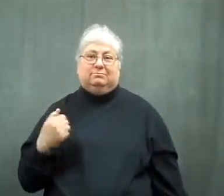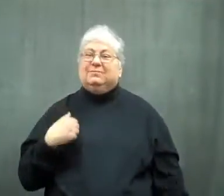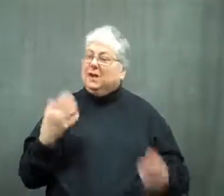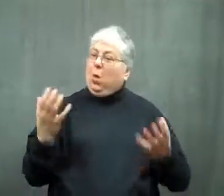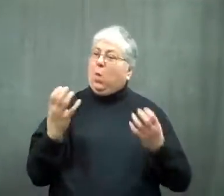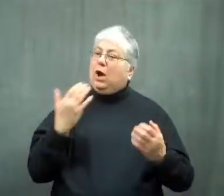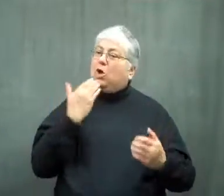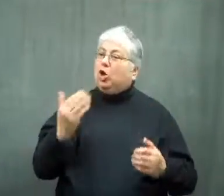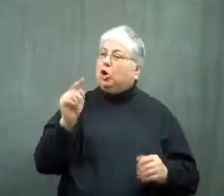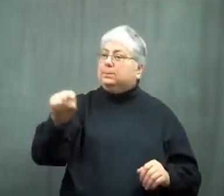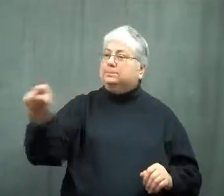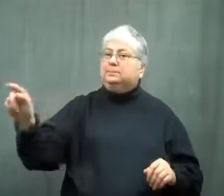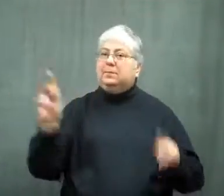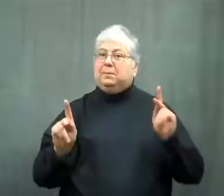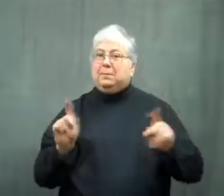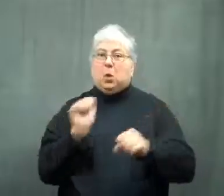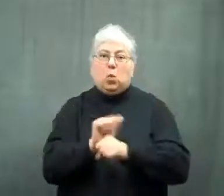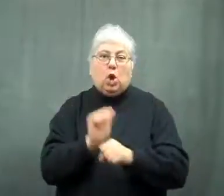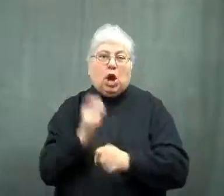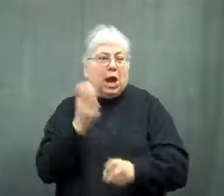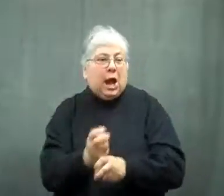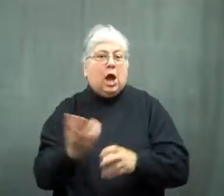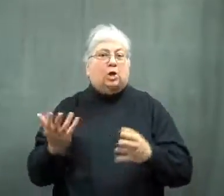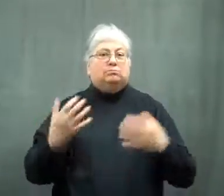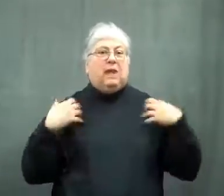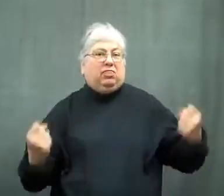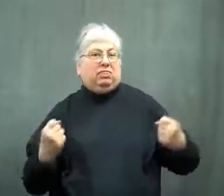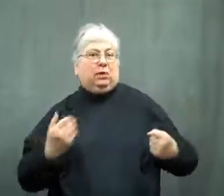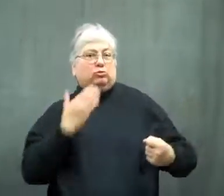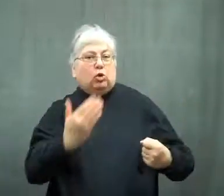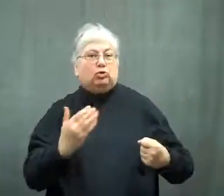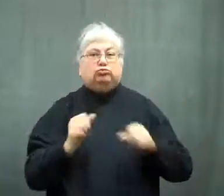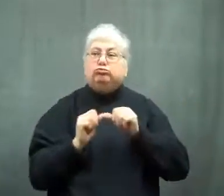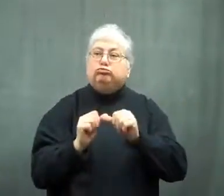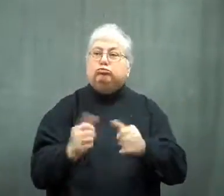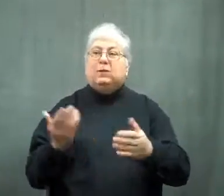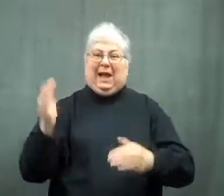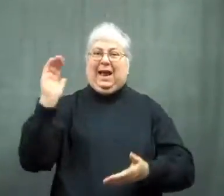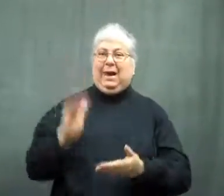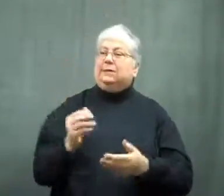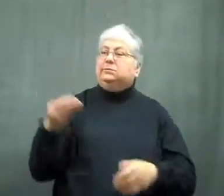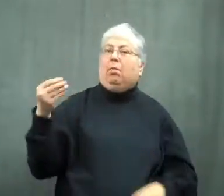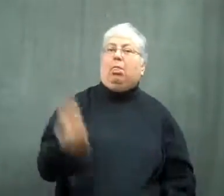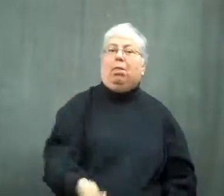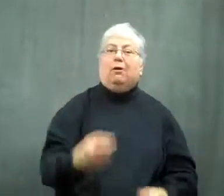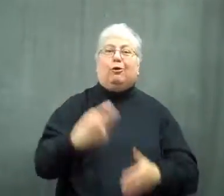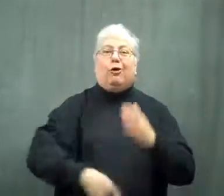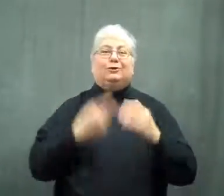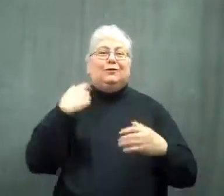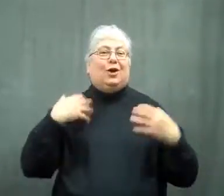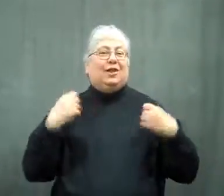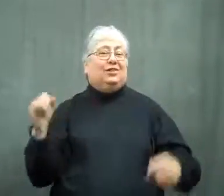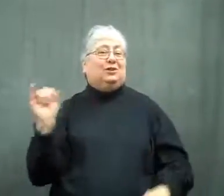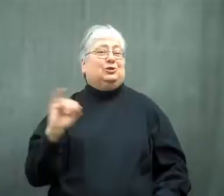They want good people who work hard, are healthy and cost less to cover on health insurance.